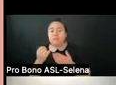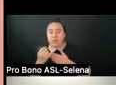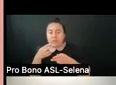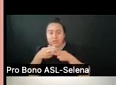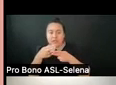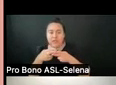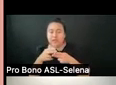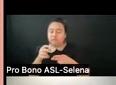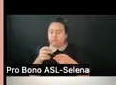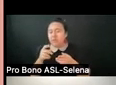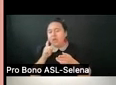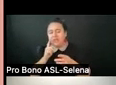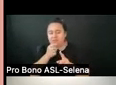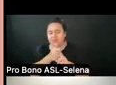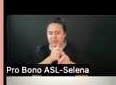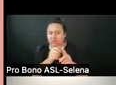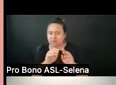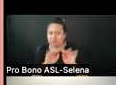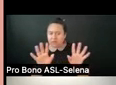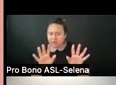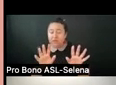But keep in mind your project name is how we identify your application.